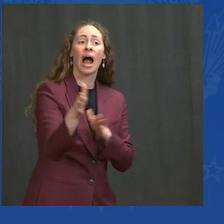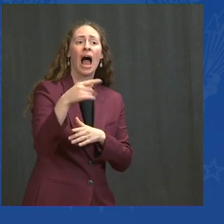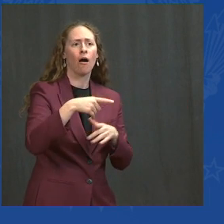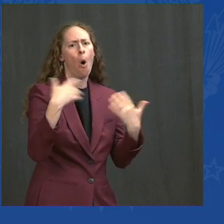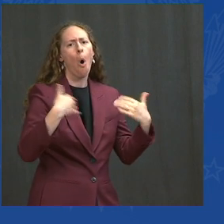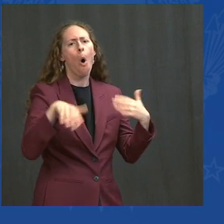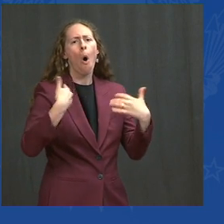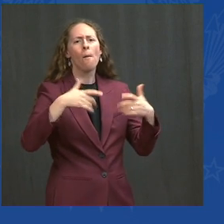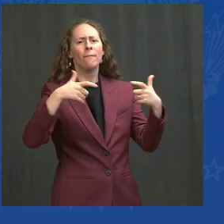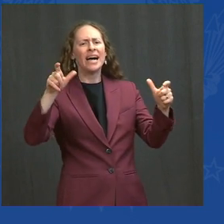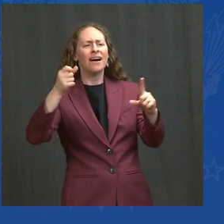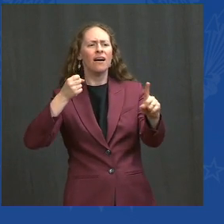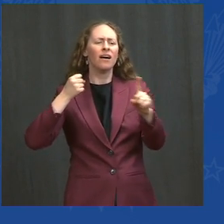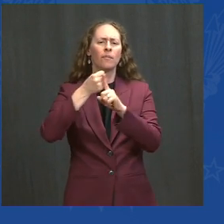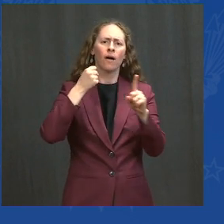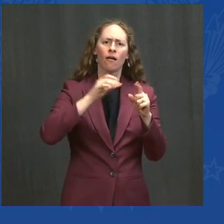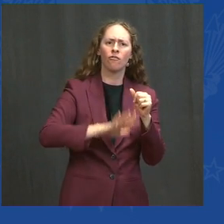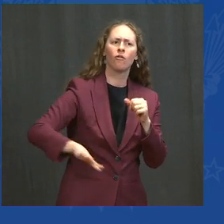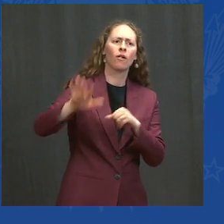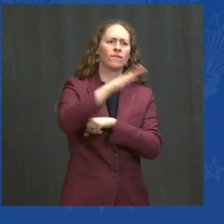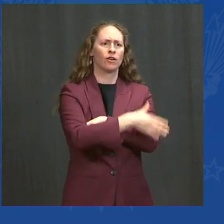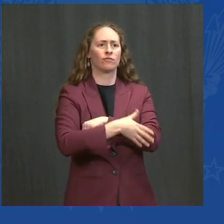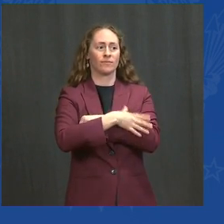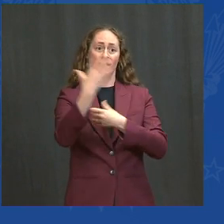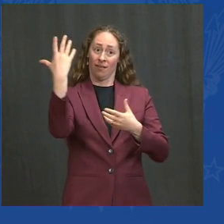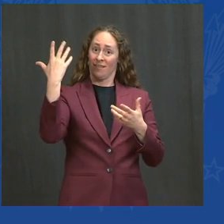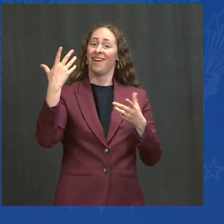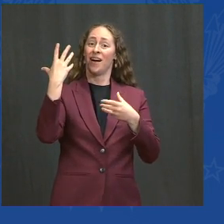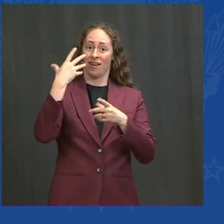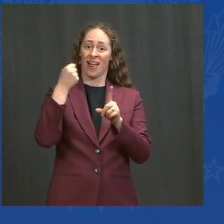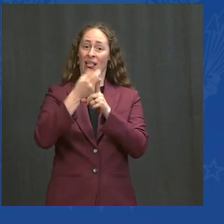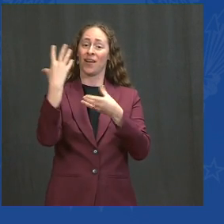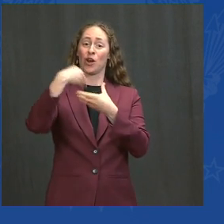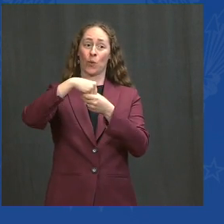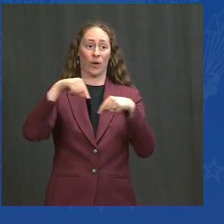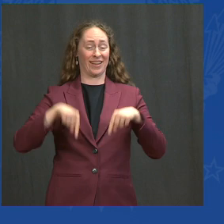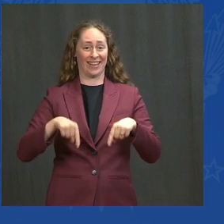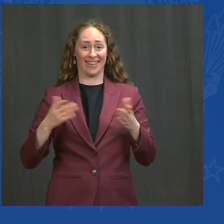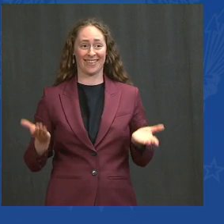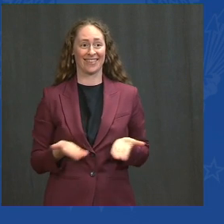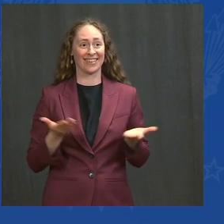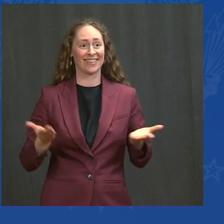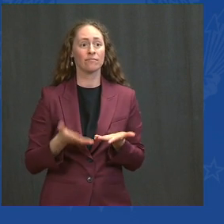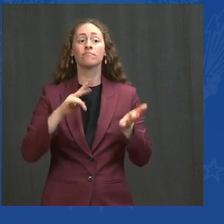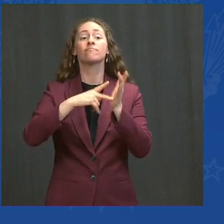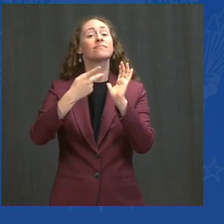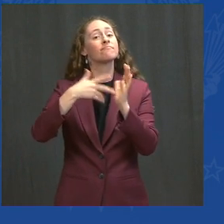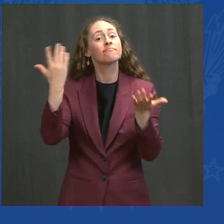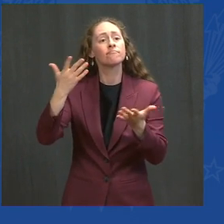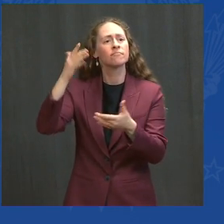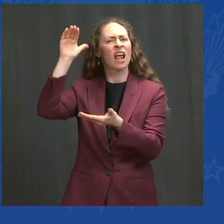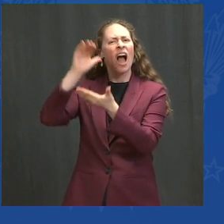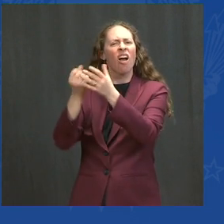including right here in the La Crosse. It means less potholes, better roads, bridges and cleaner energy.